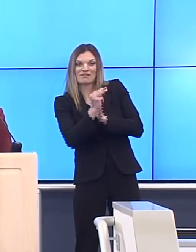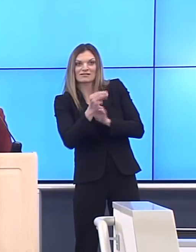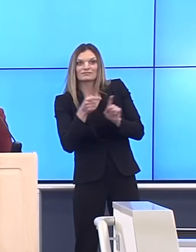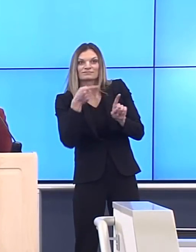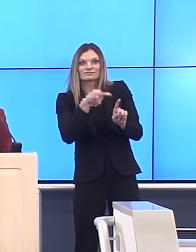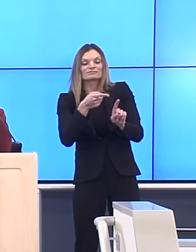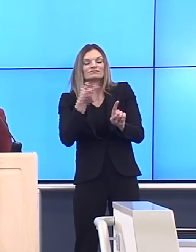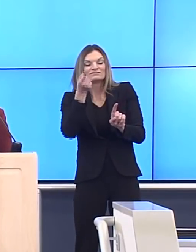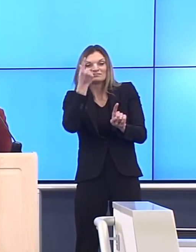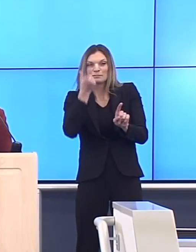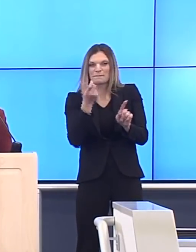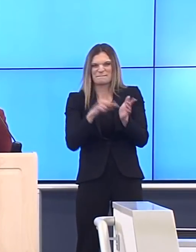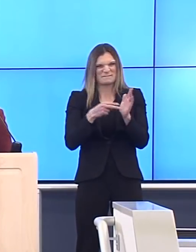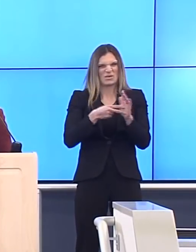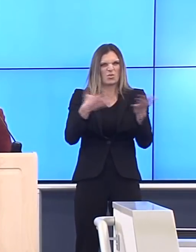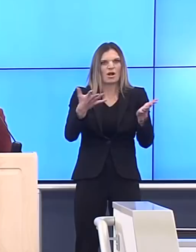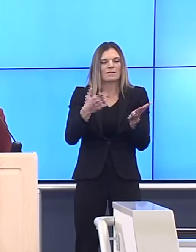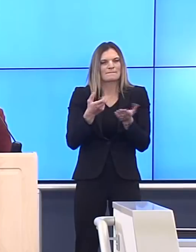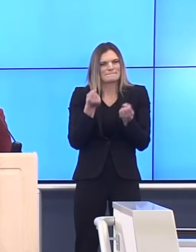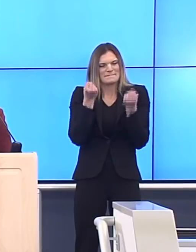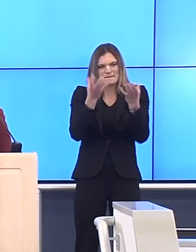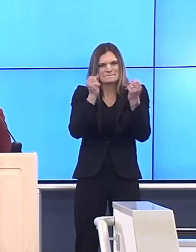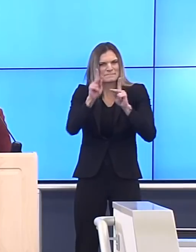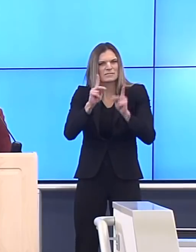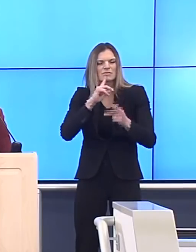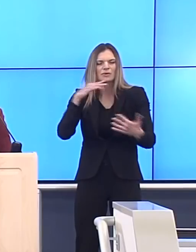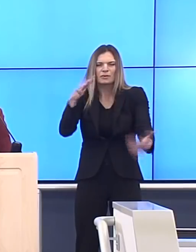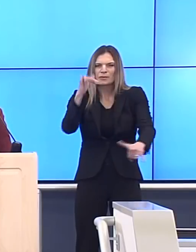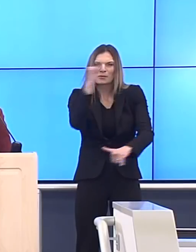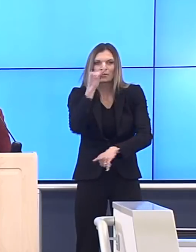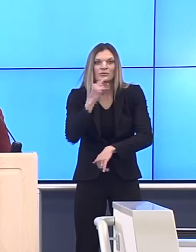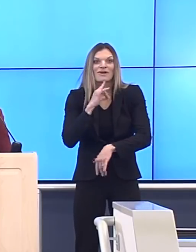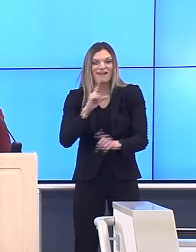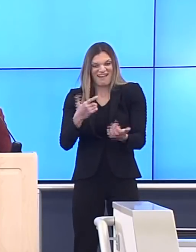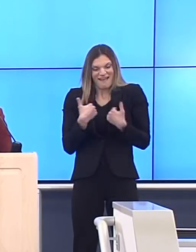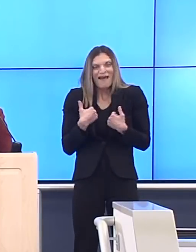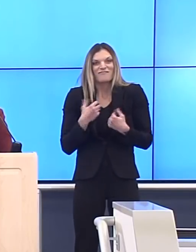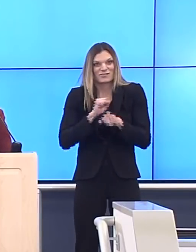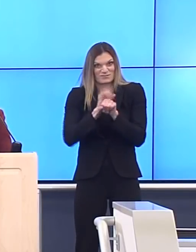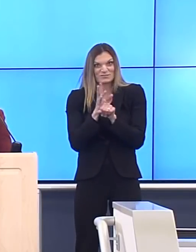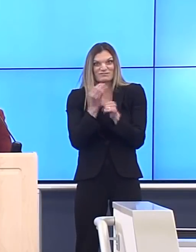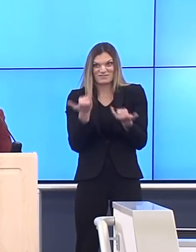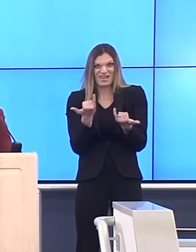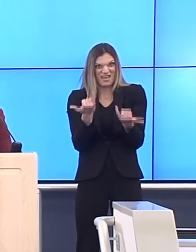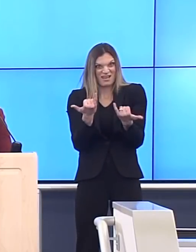CASE. RATES ARE RISING AT AN AT A CASE 3 TO 513 CASES PER MILLION PERCENT OF TESTS THAT